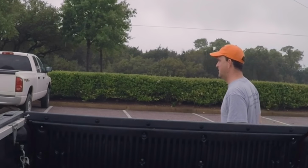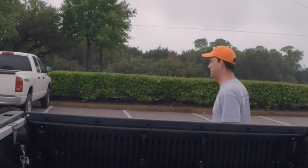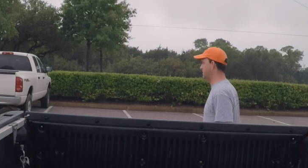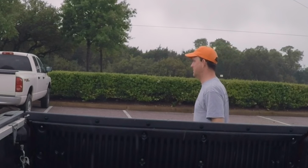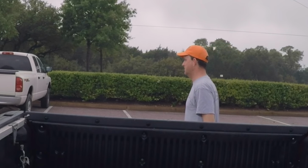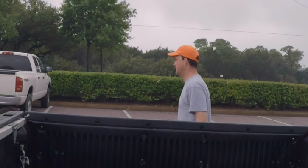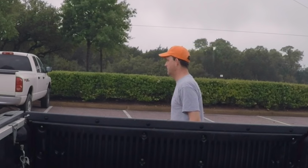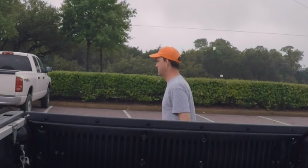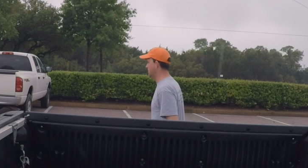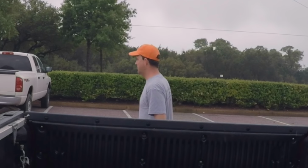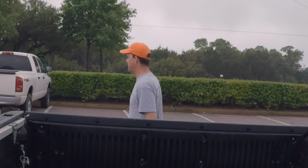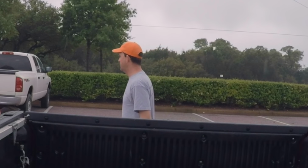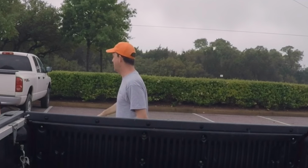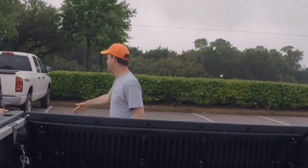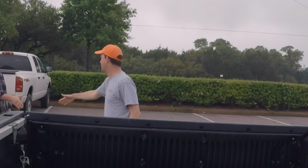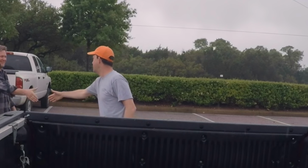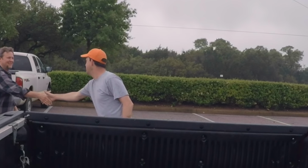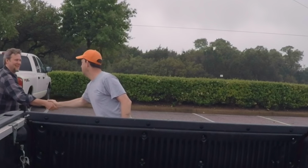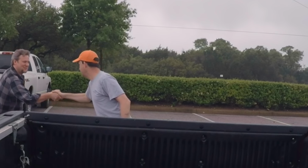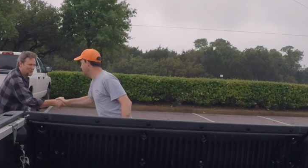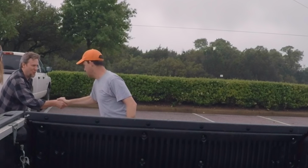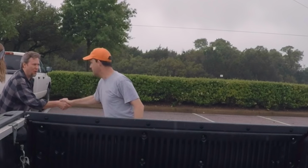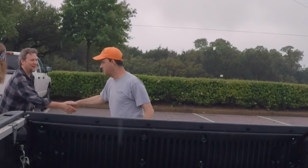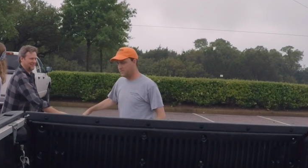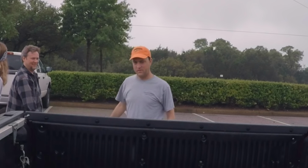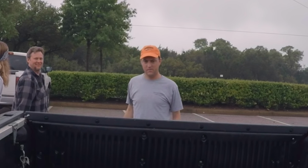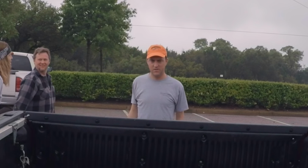Moe and my friend Tom